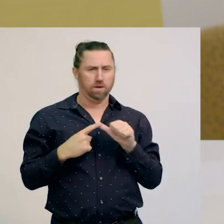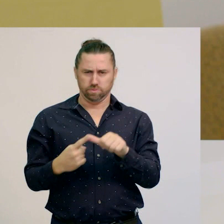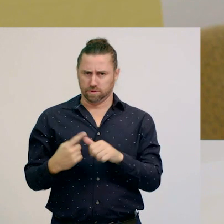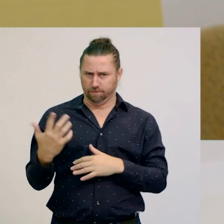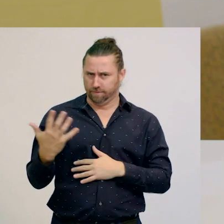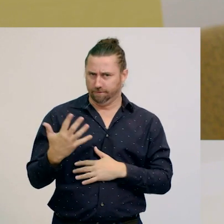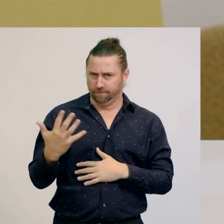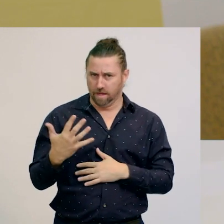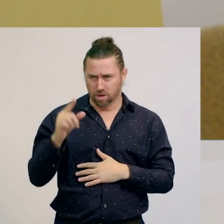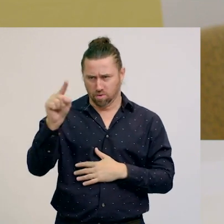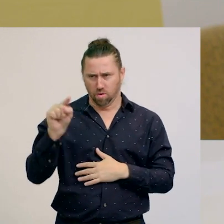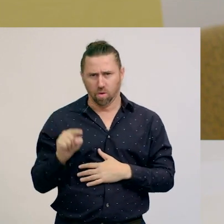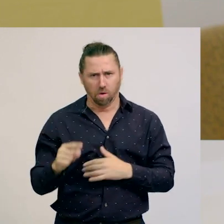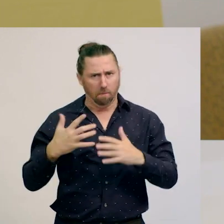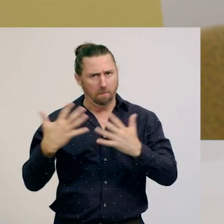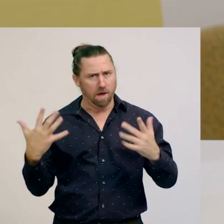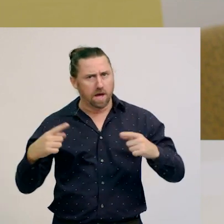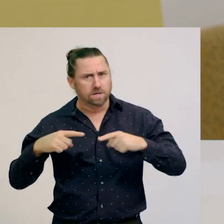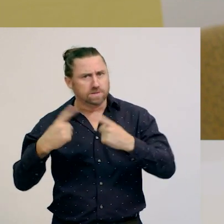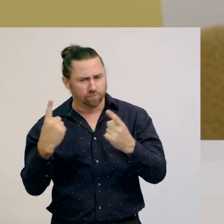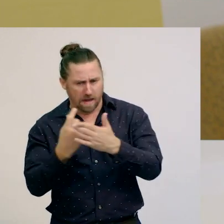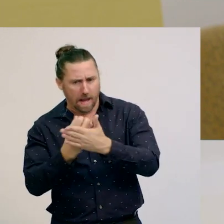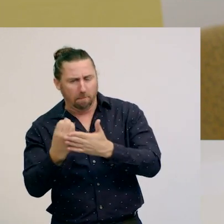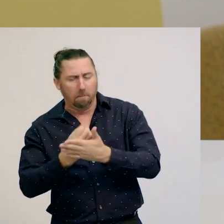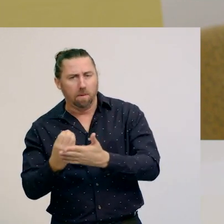That's a big difference. Remember, within each step,